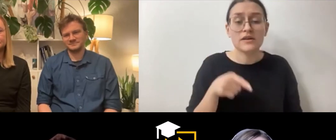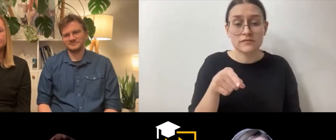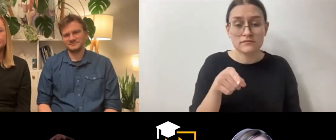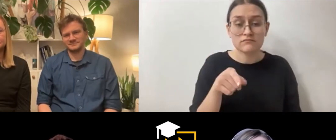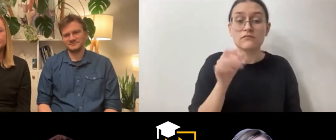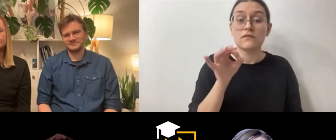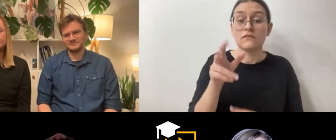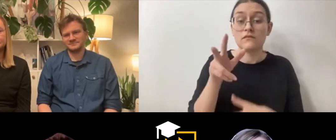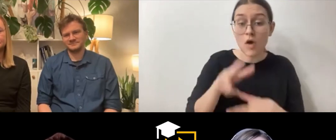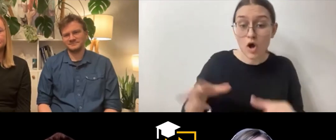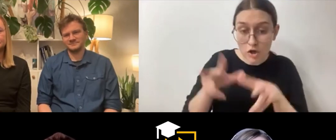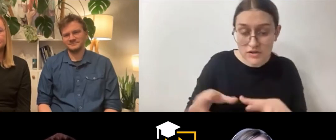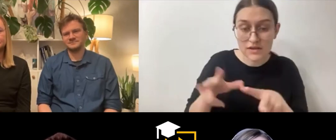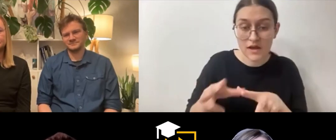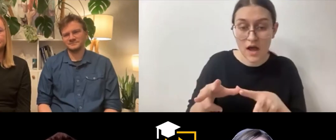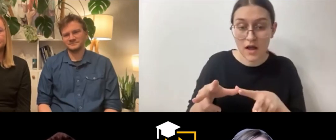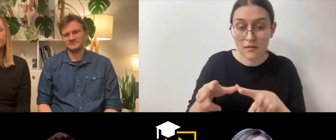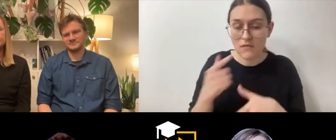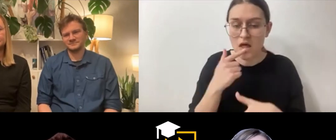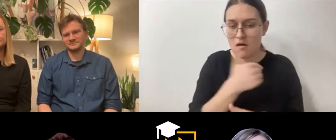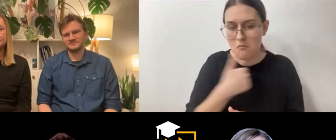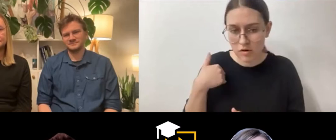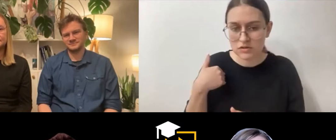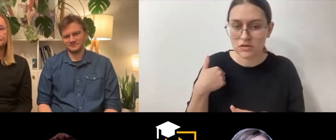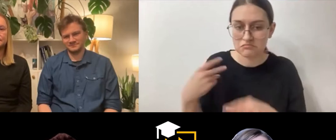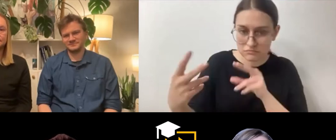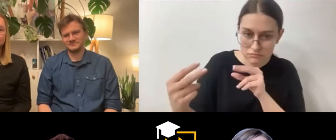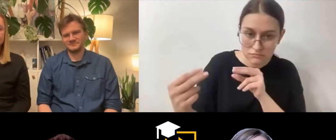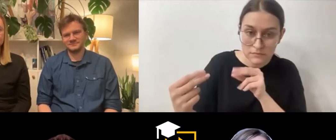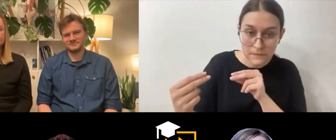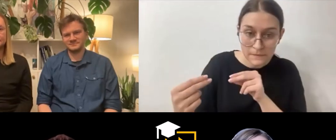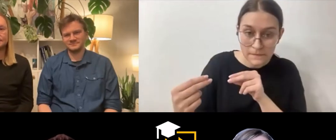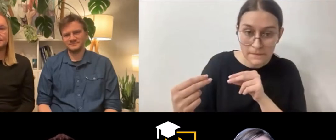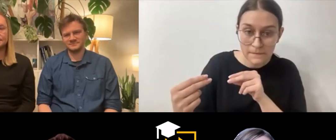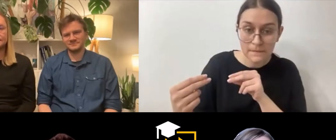you communicate using Polish, as a sound language.